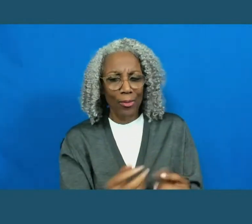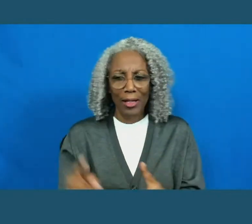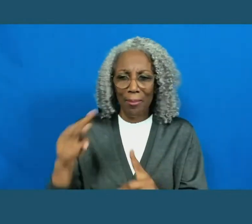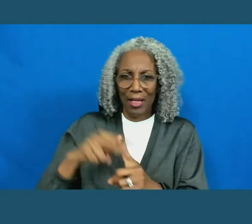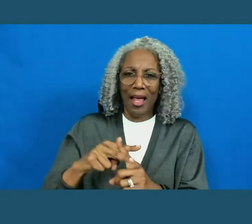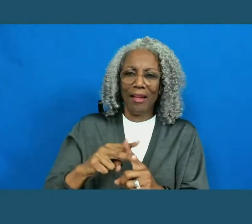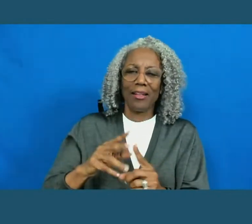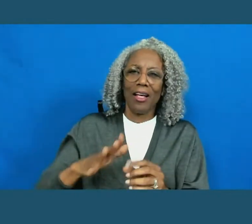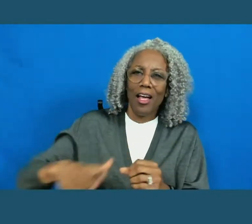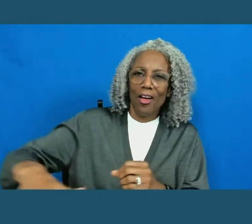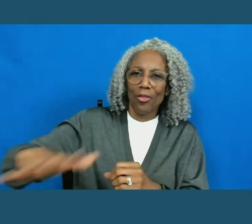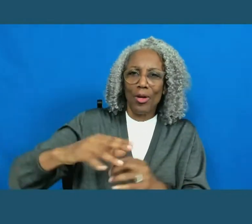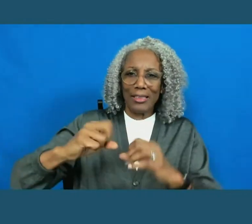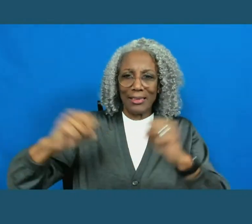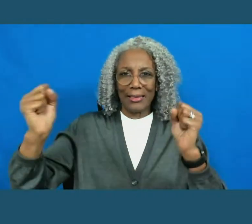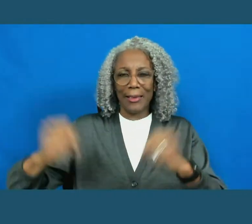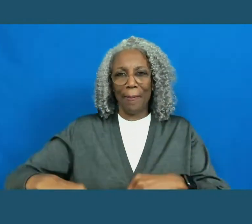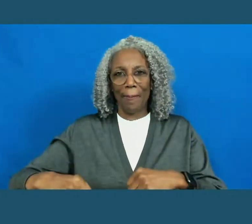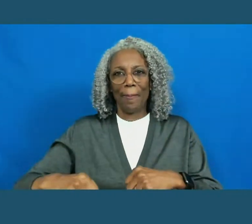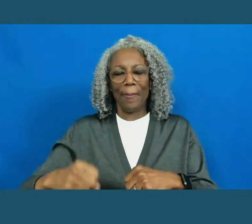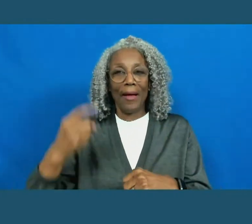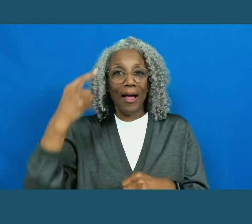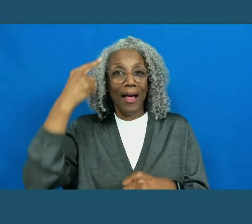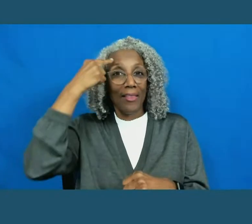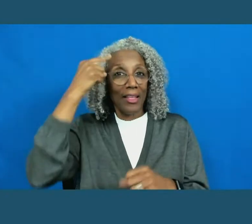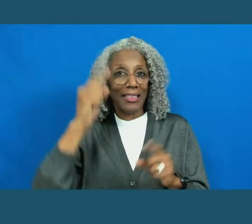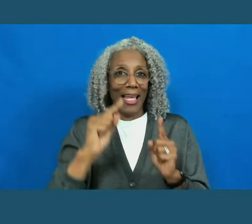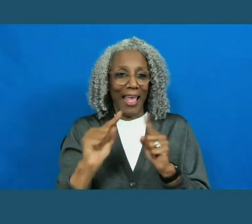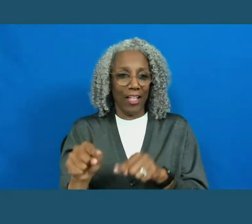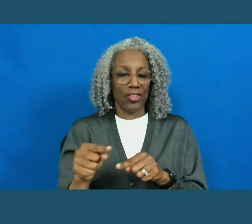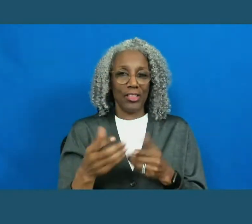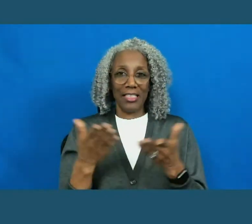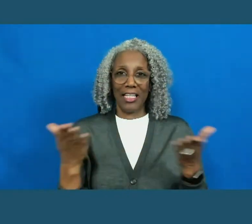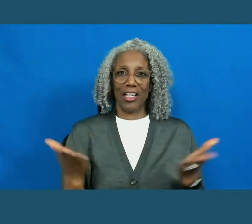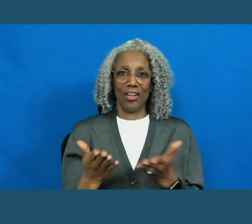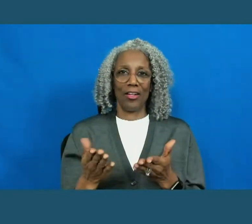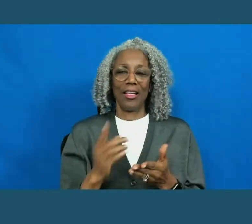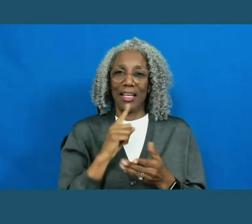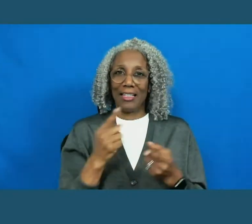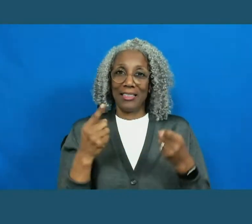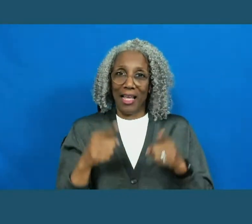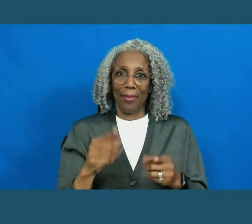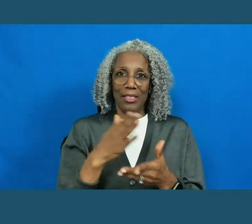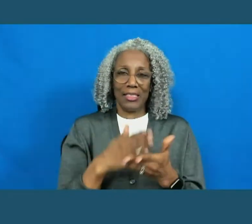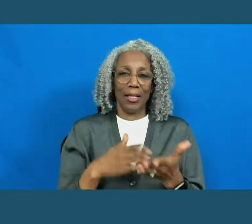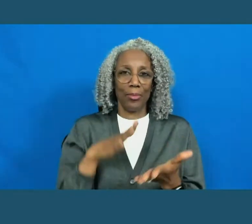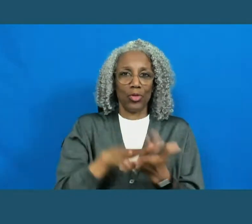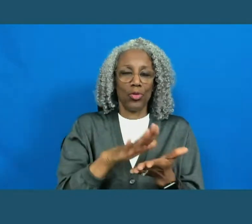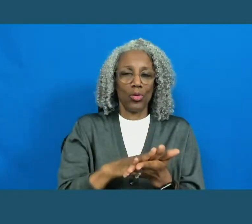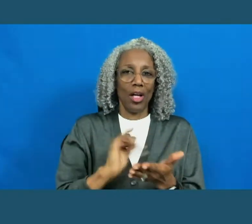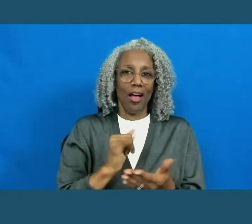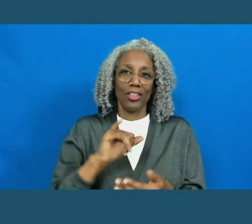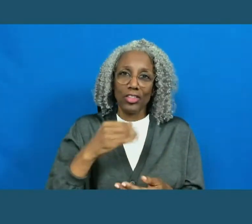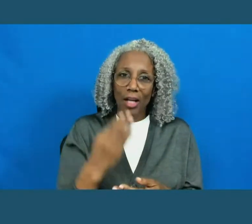and figure out how we replicate that across the system, So I believe the answers to some of